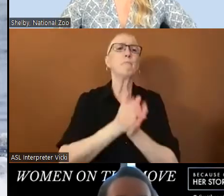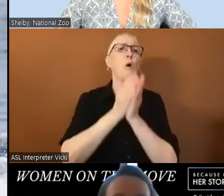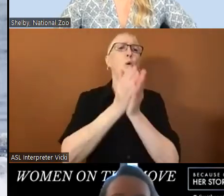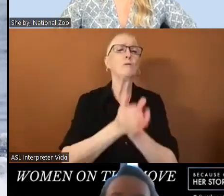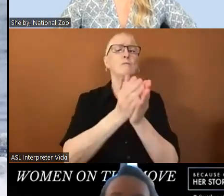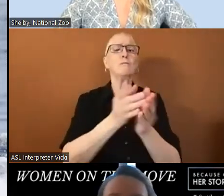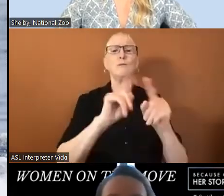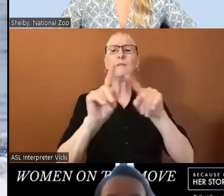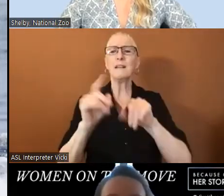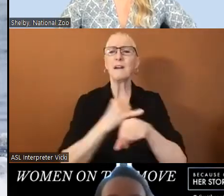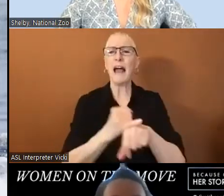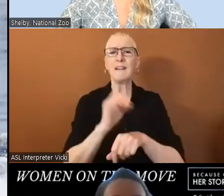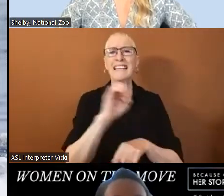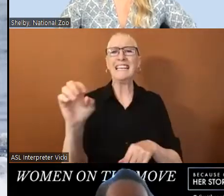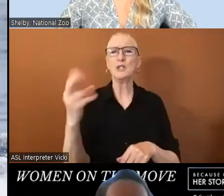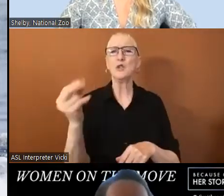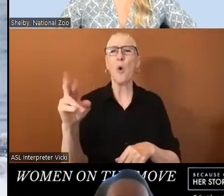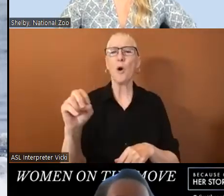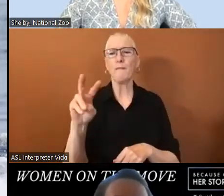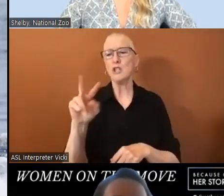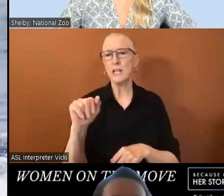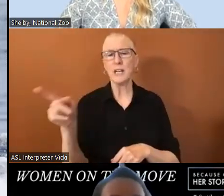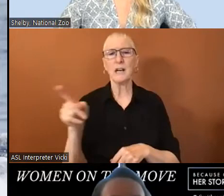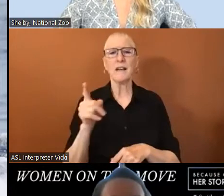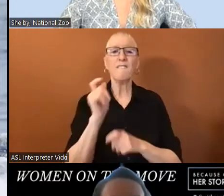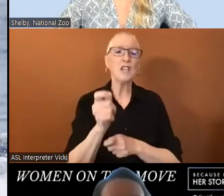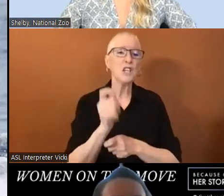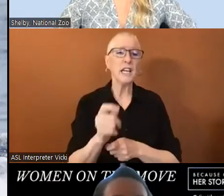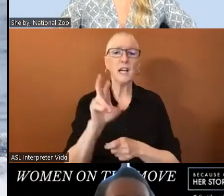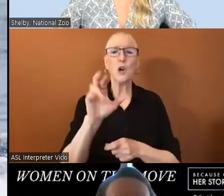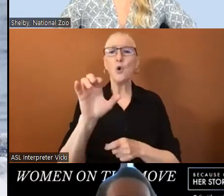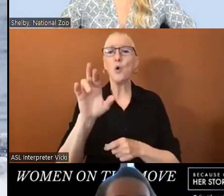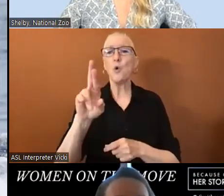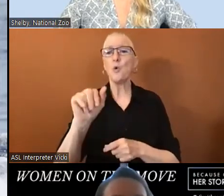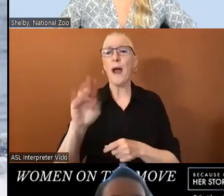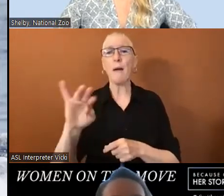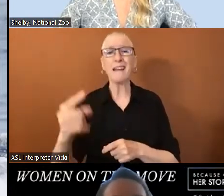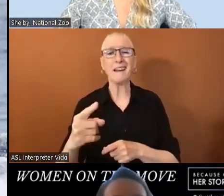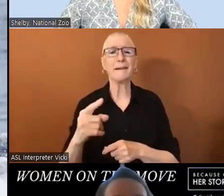Eastern shore of Virginia, going fishing, crabbing with my family and playing in the mud, so I've always